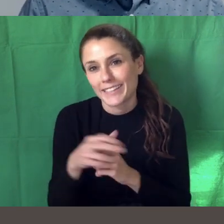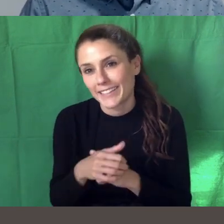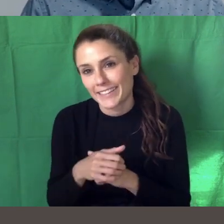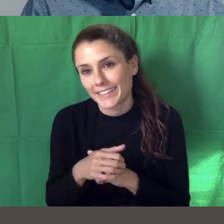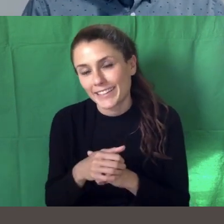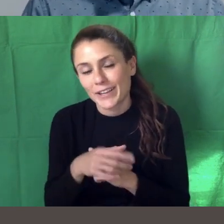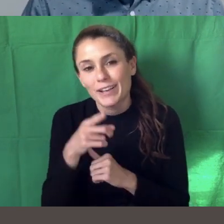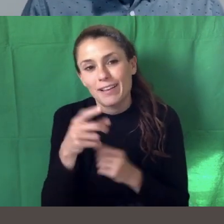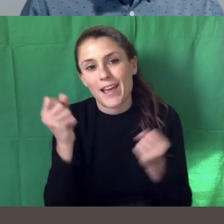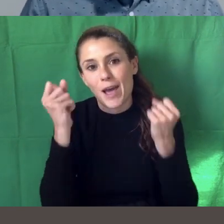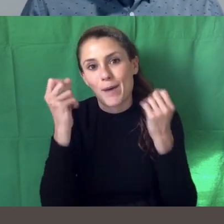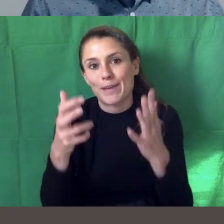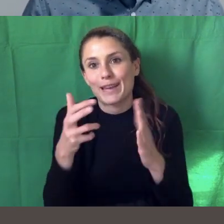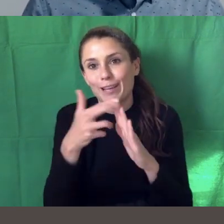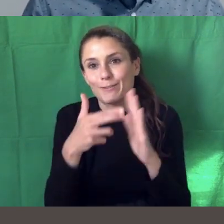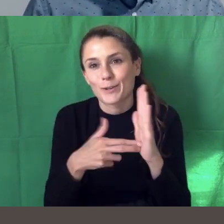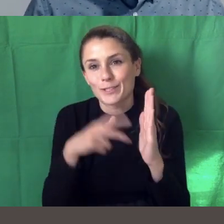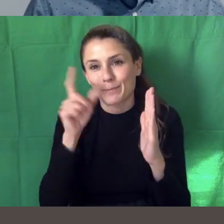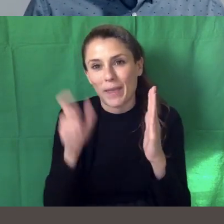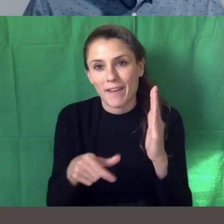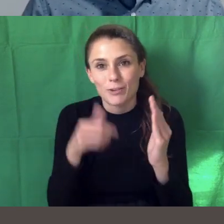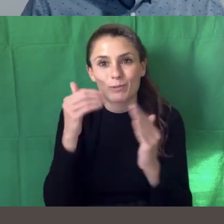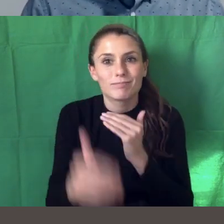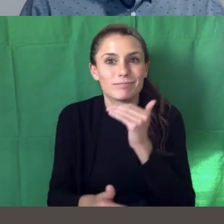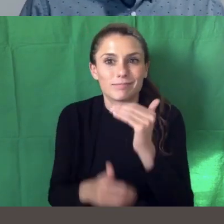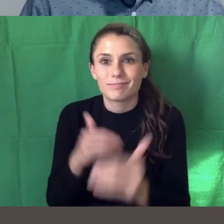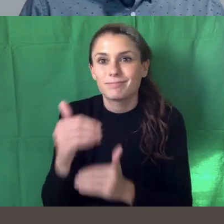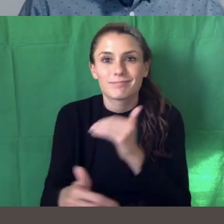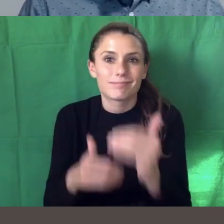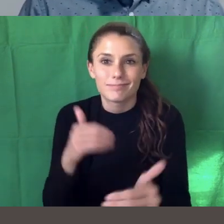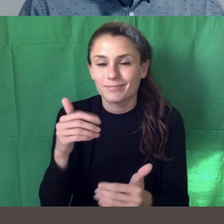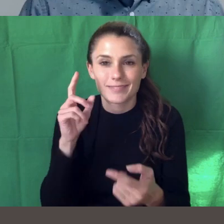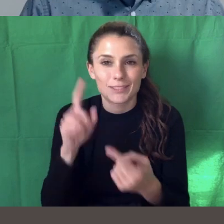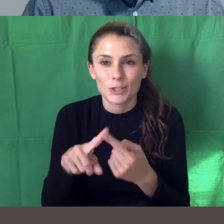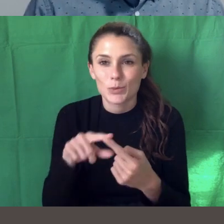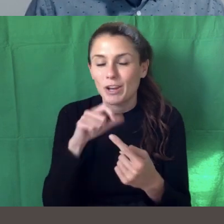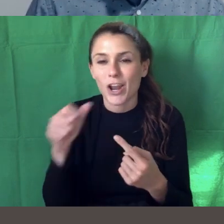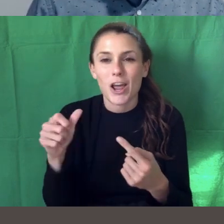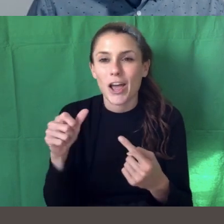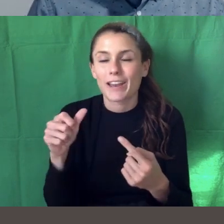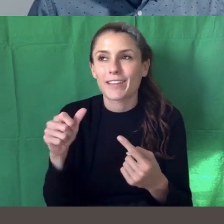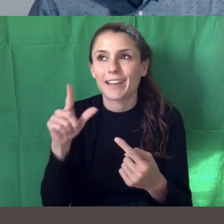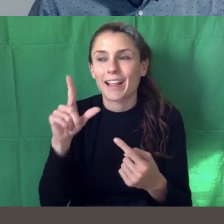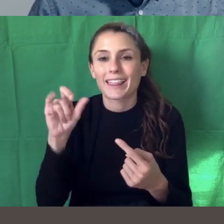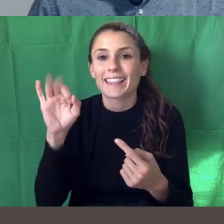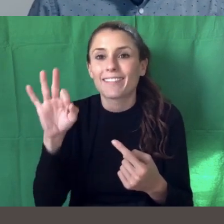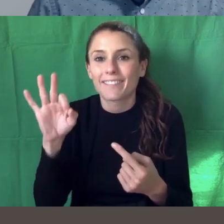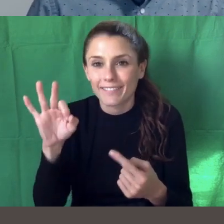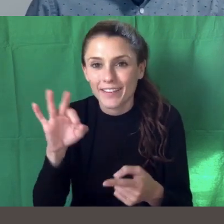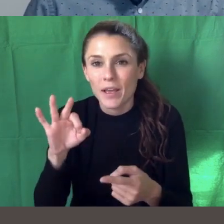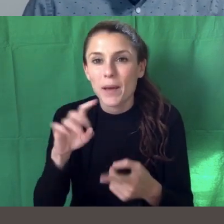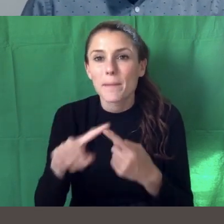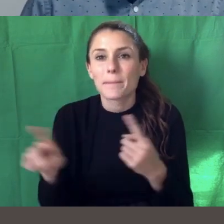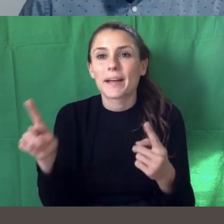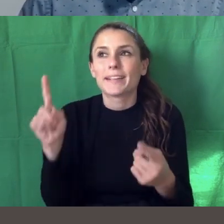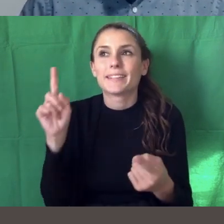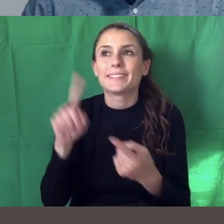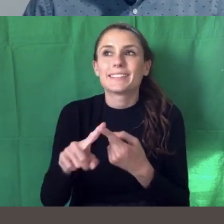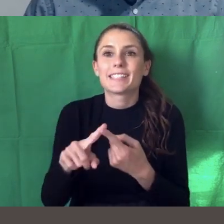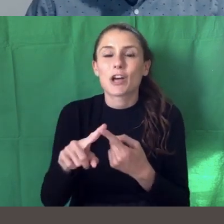This is how many rules we have to go through to get to not even a leaf node, but to get to the next interesting rule.